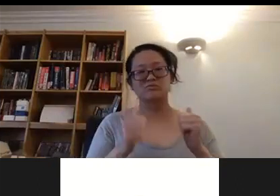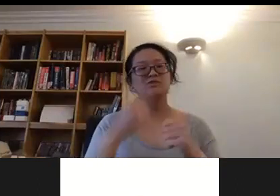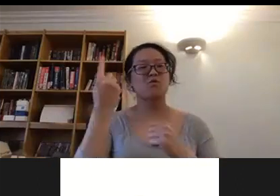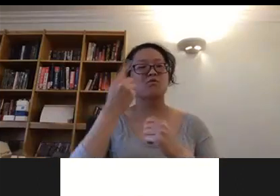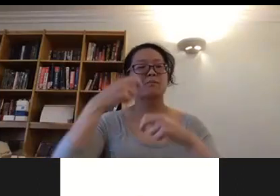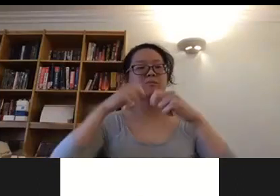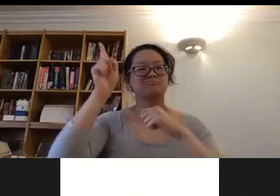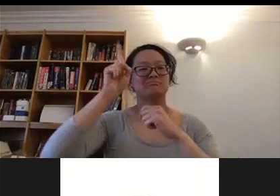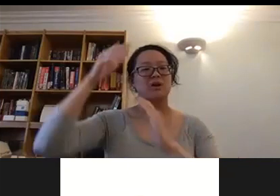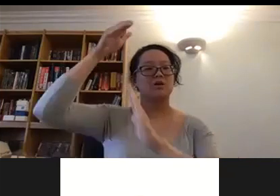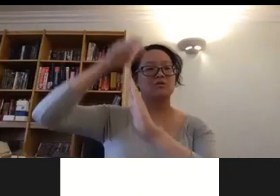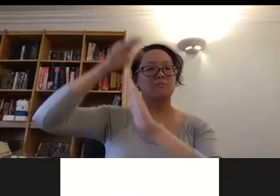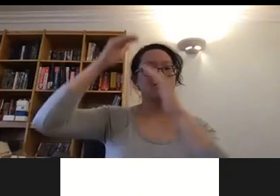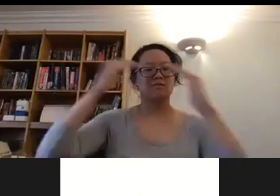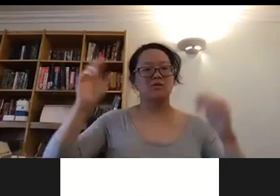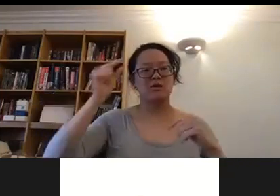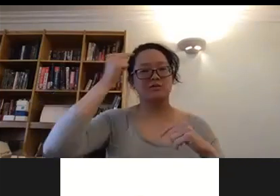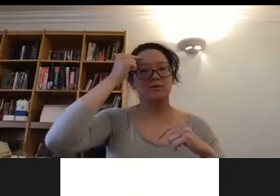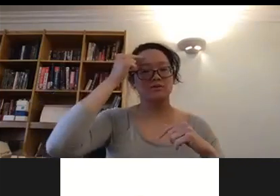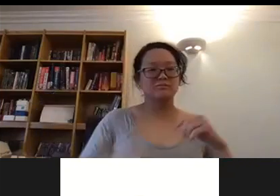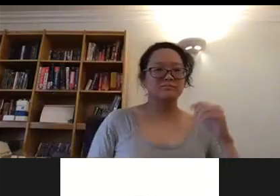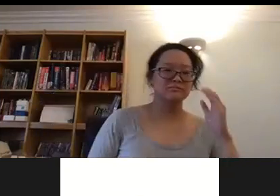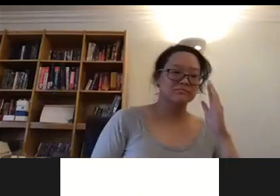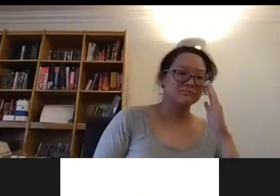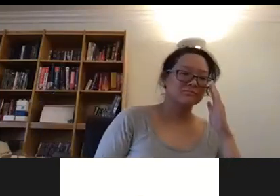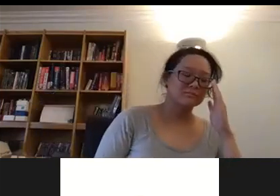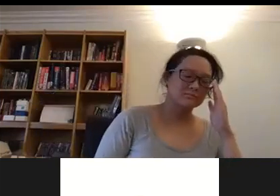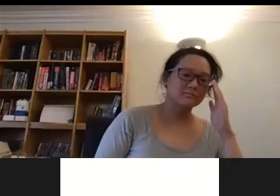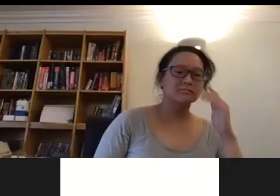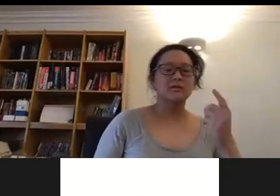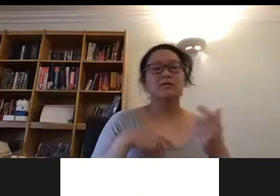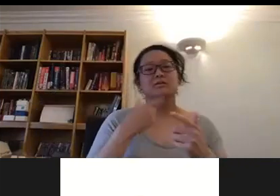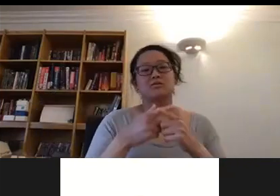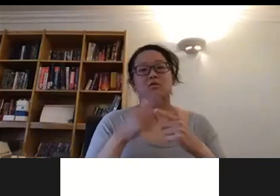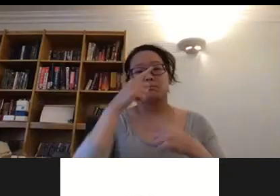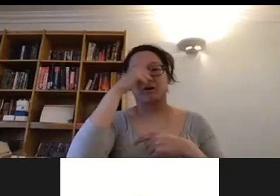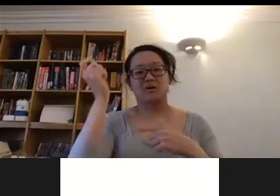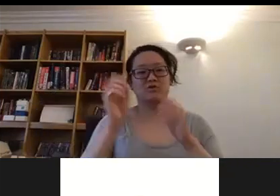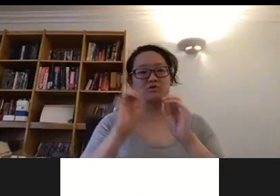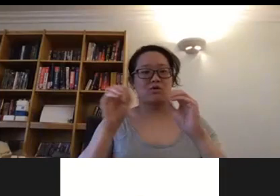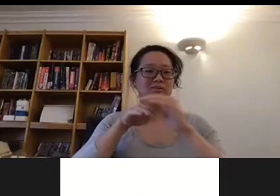much better with providing interpreters, but the problem is that on the highest level of government, it hasn't been.